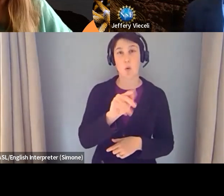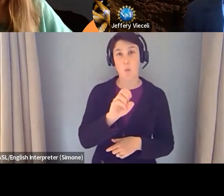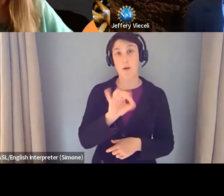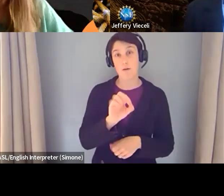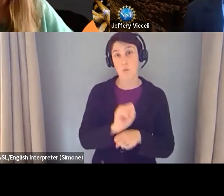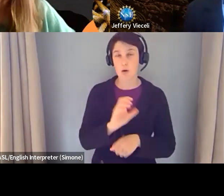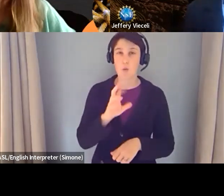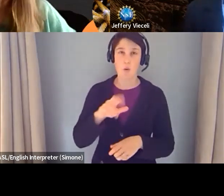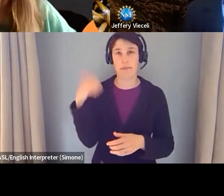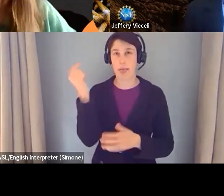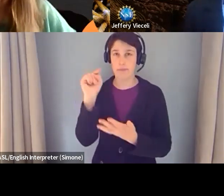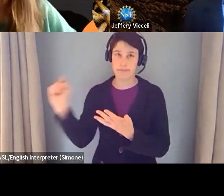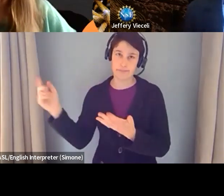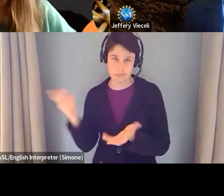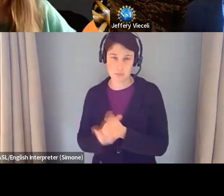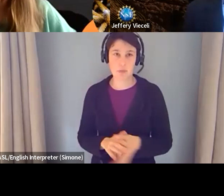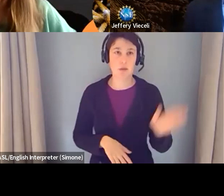Jeremy Leffler: Okay. We talked about rebudgeting authority.